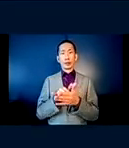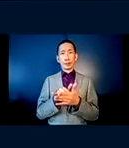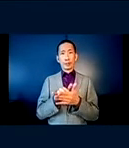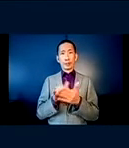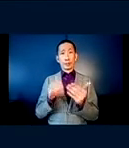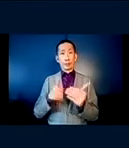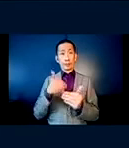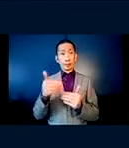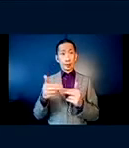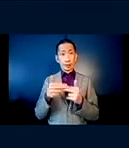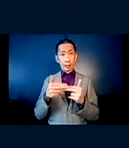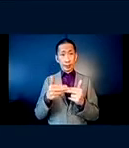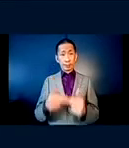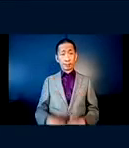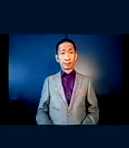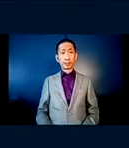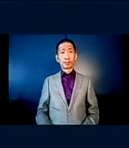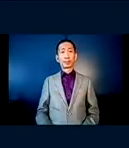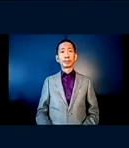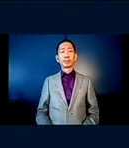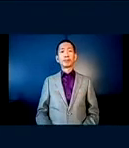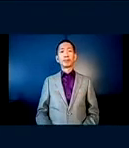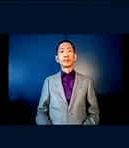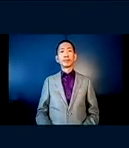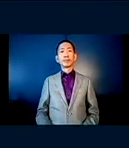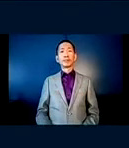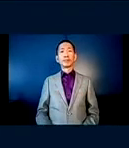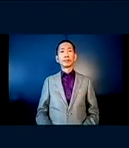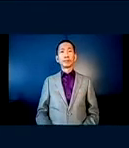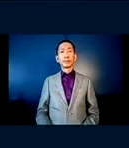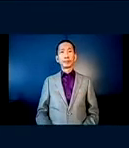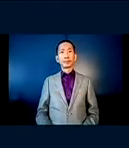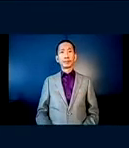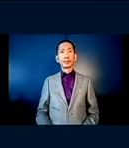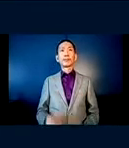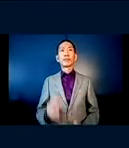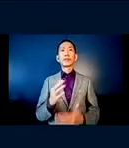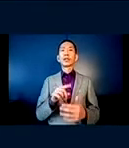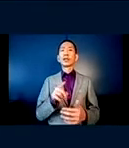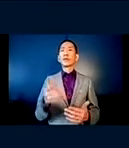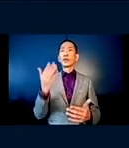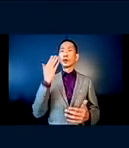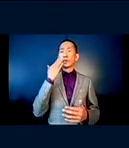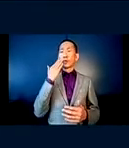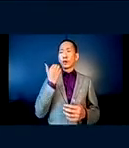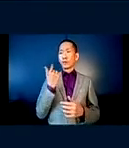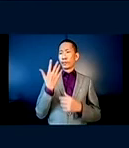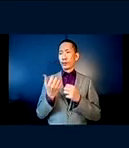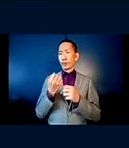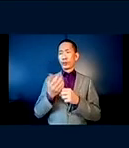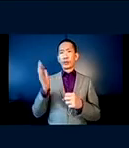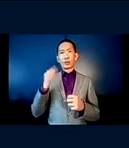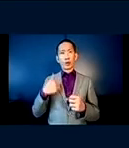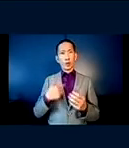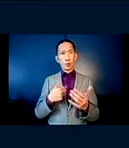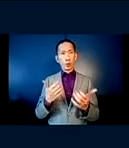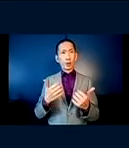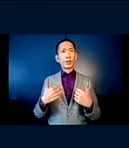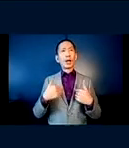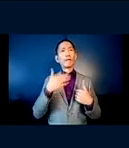CAPABILITIES BY DOING SO. NEXT SLIDE. SO, AS YOU KNOW, SOME OF YOU KNOW, A FEW YEARS AGO WE WANTED